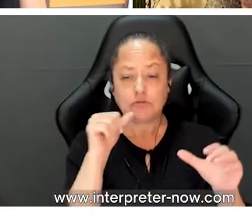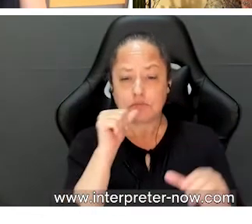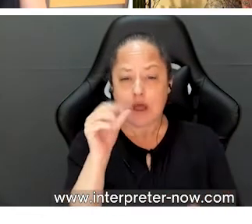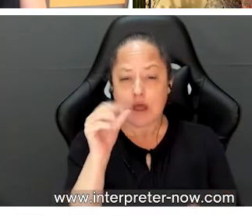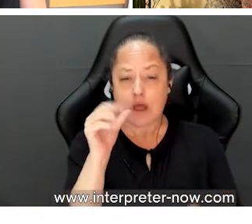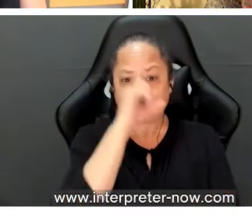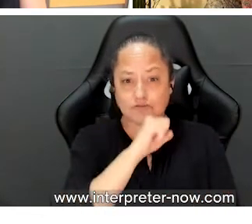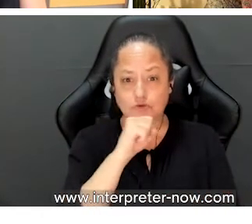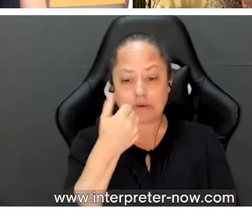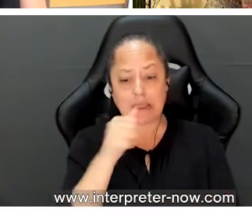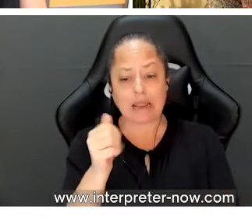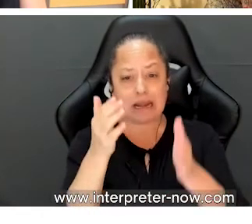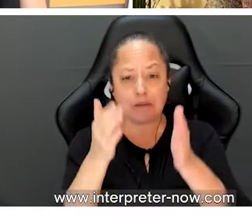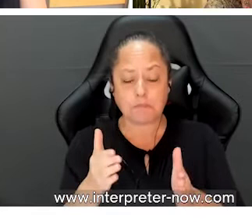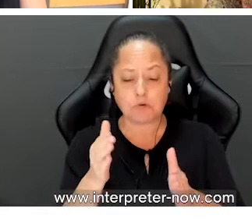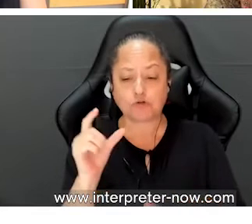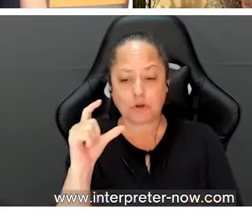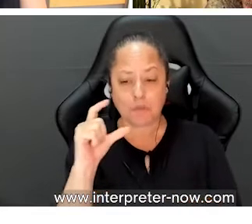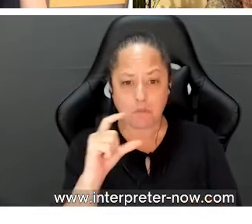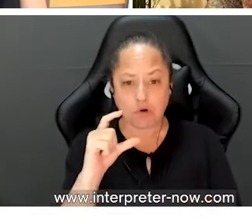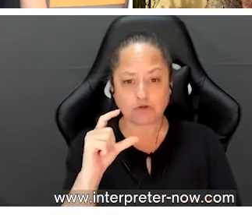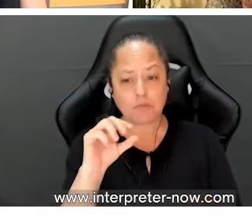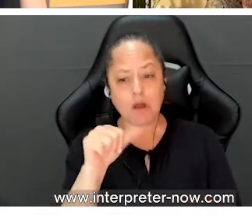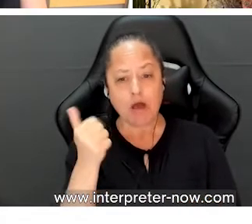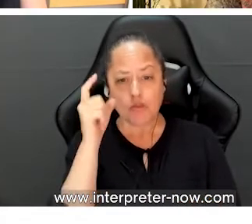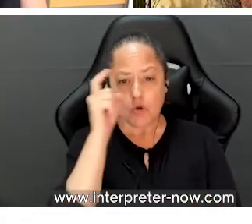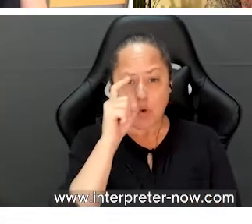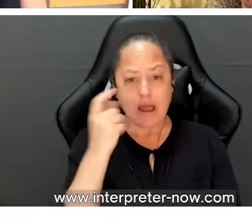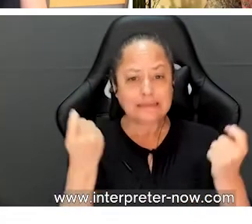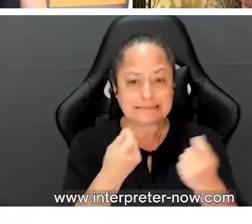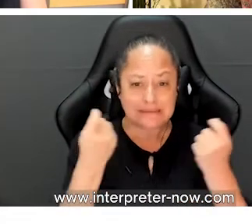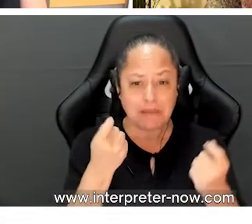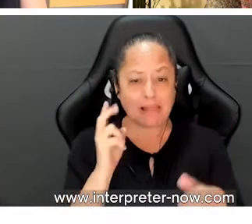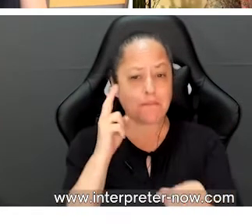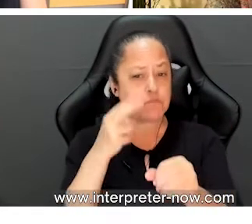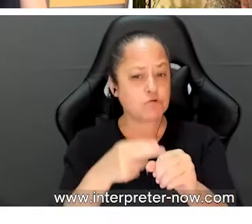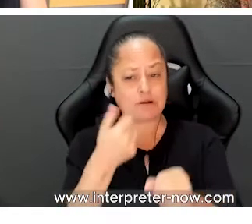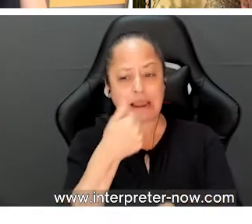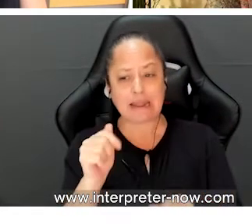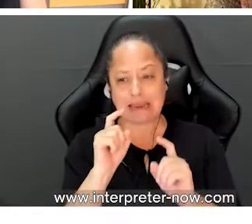is celebrating or participating in any given holiday. Right?